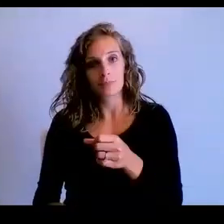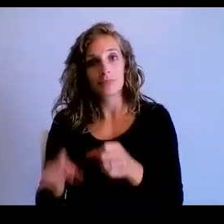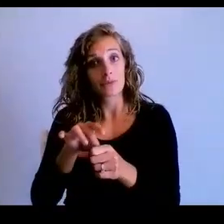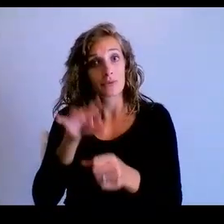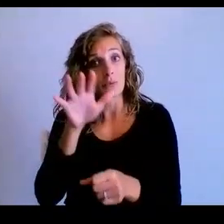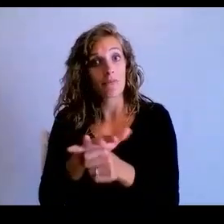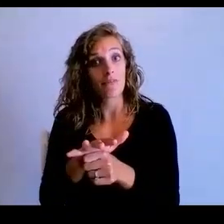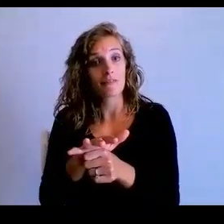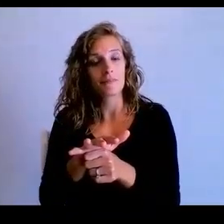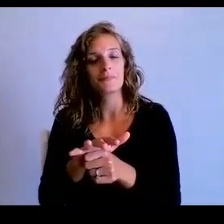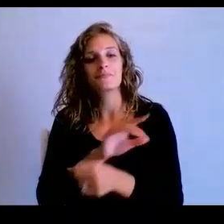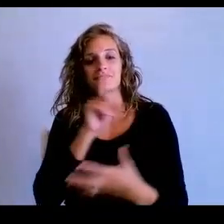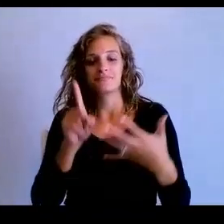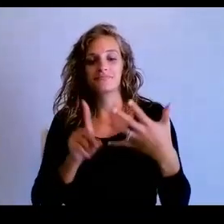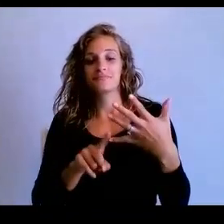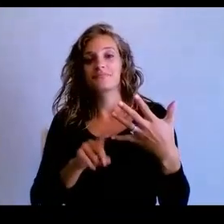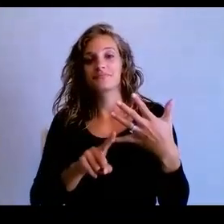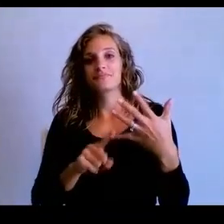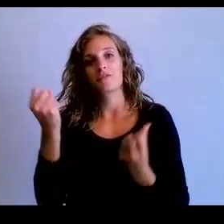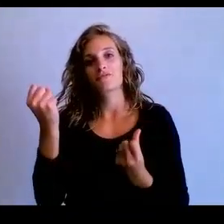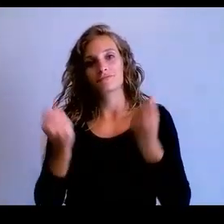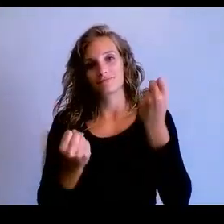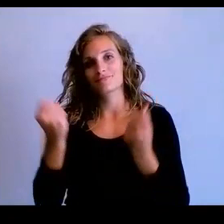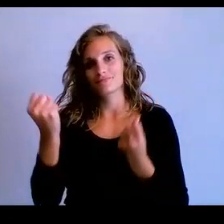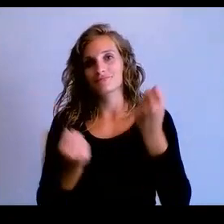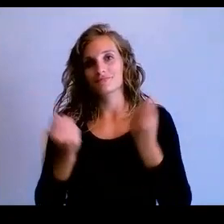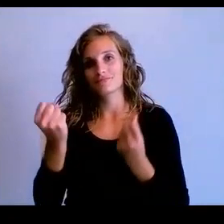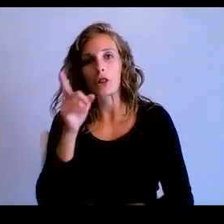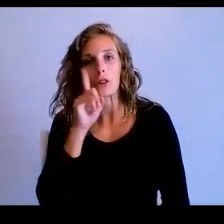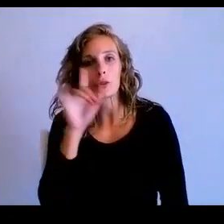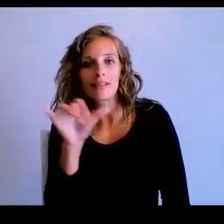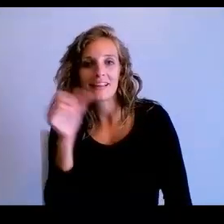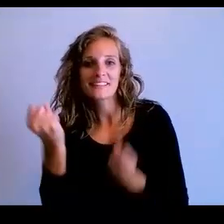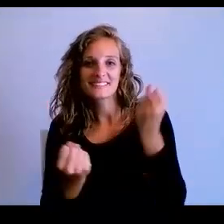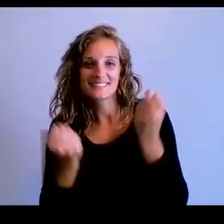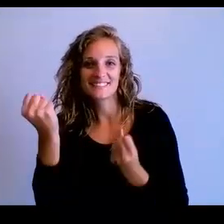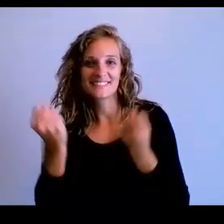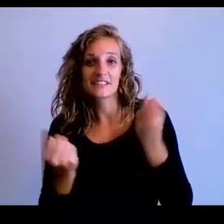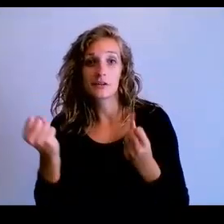it has a visual significance and then the sign for car it looks like